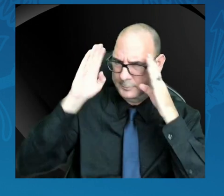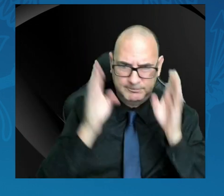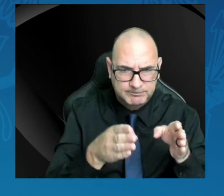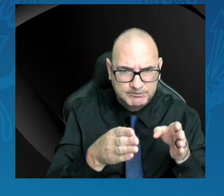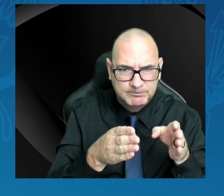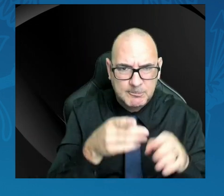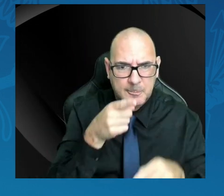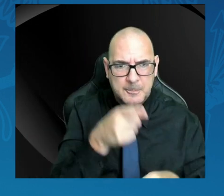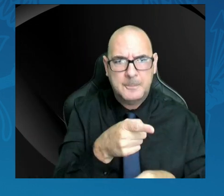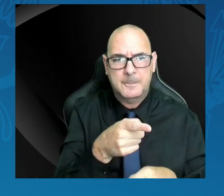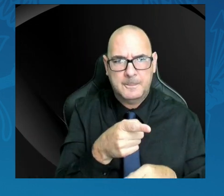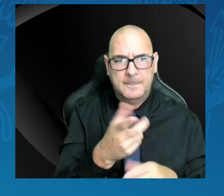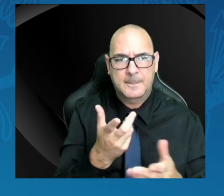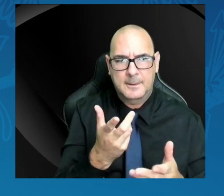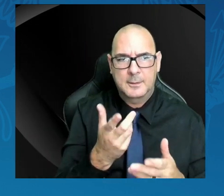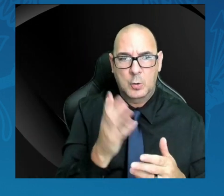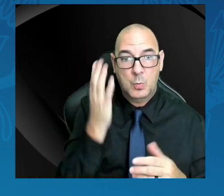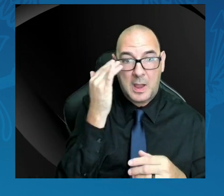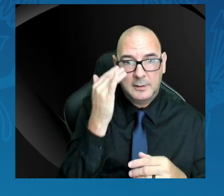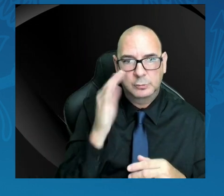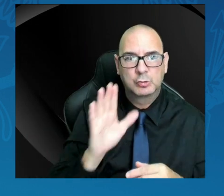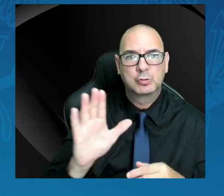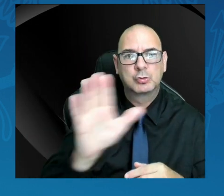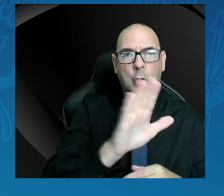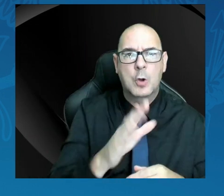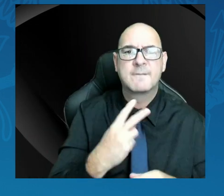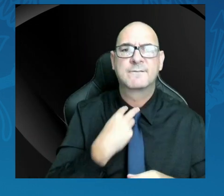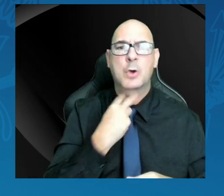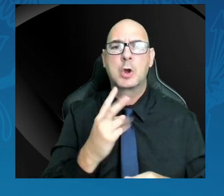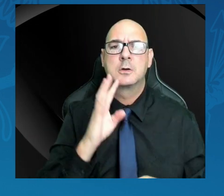all of you hear why your voices have been so important.